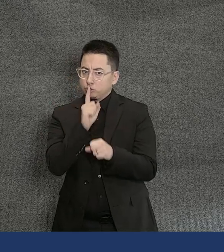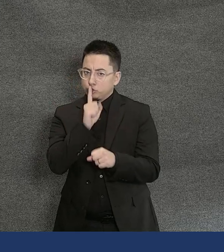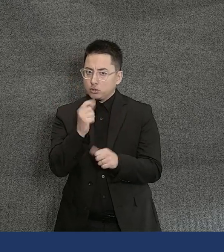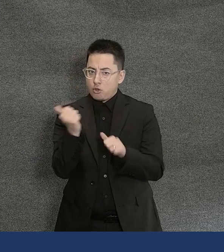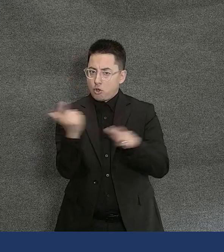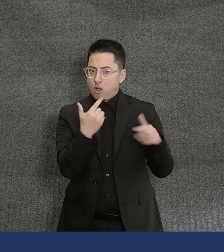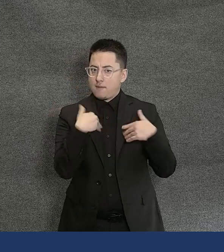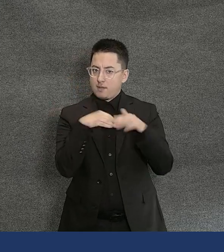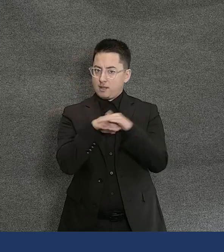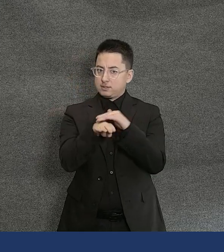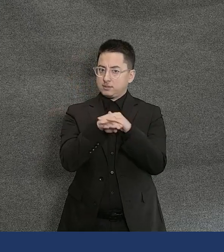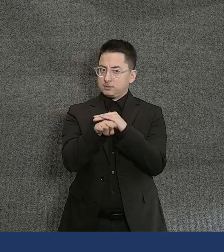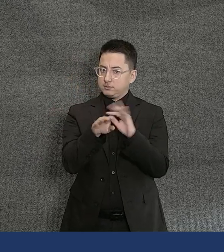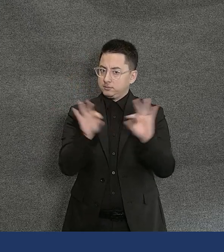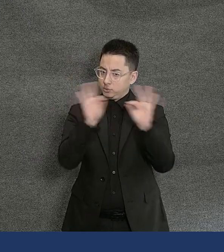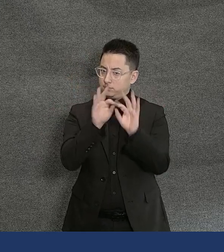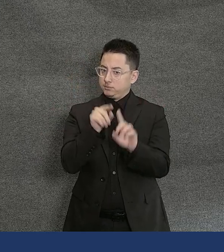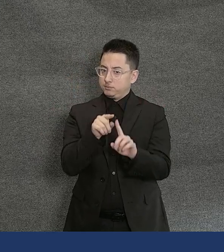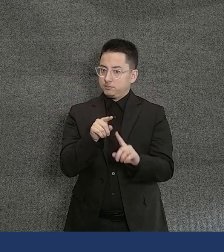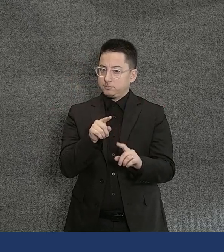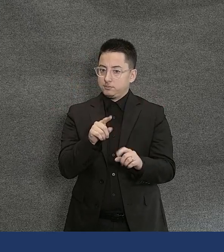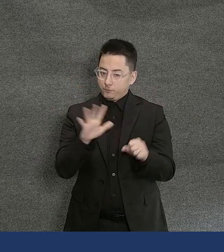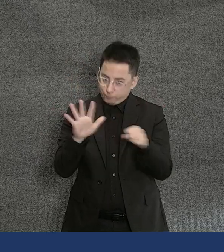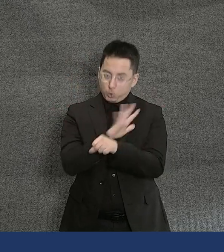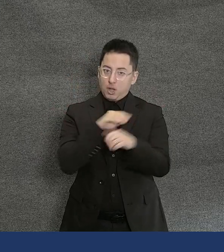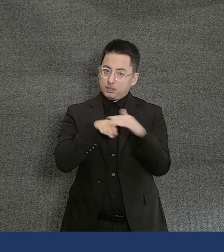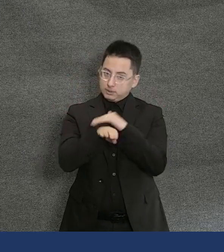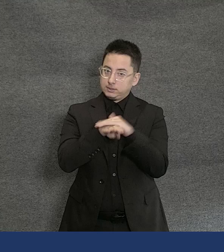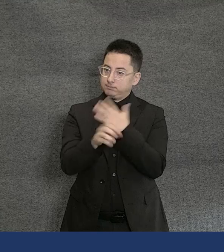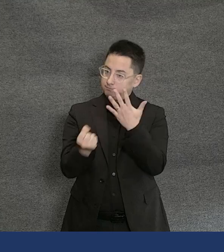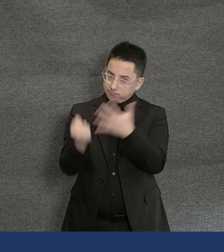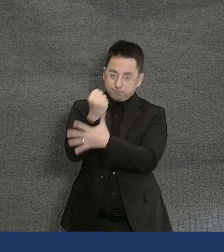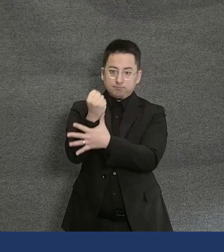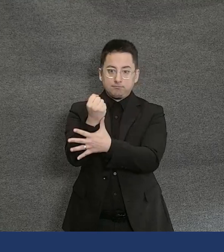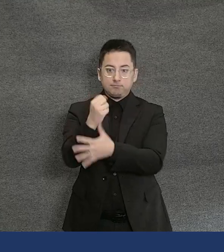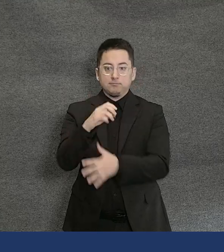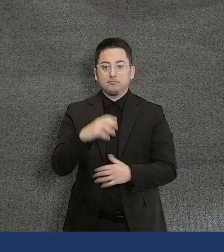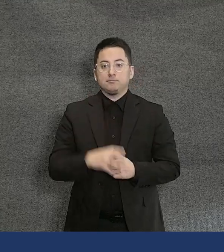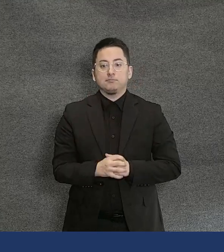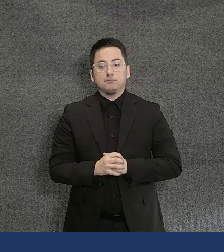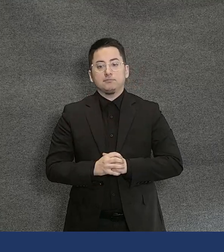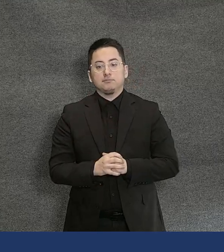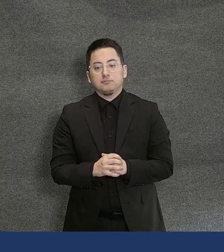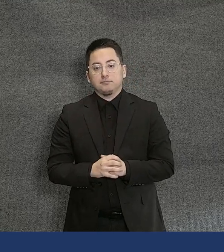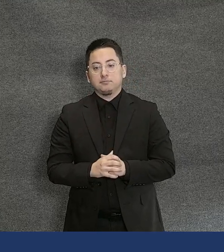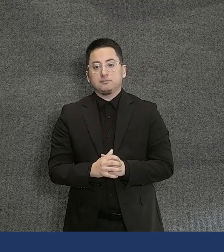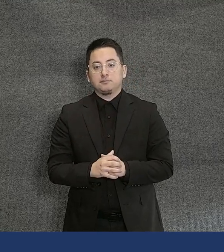that every event is fully accessible to every single person in Minnesota.